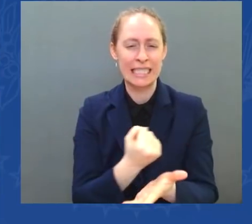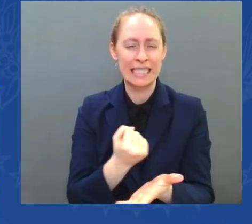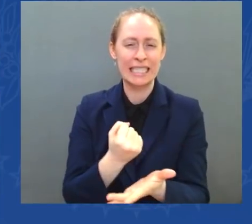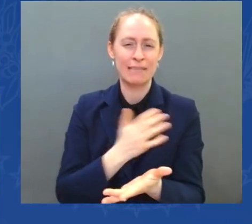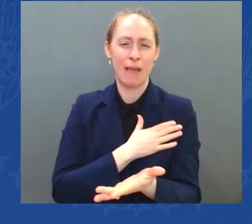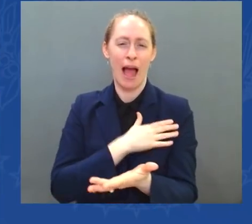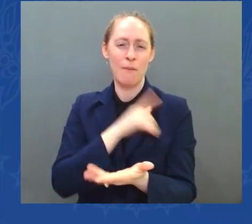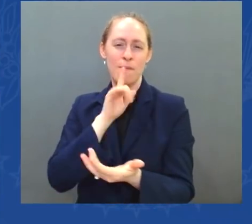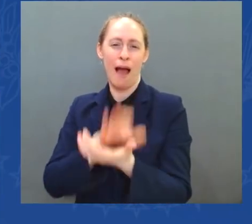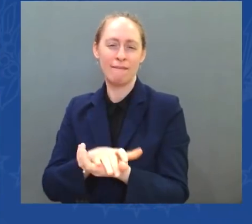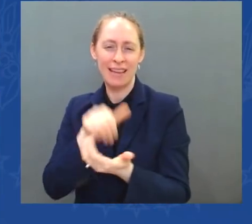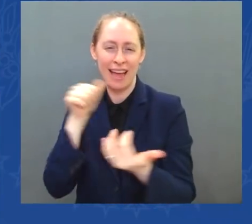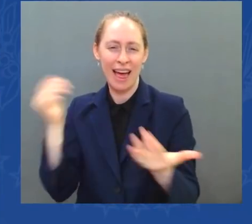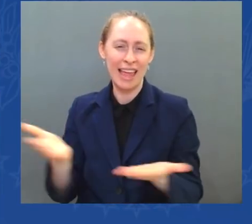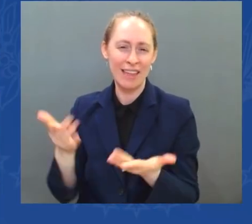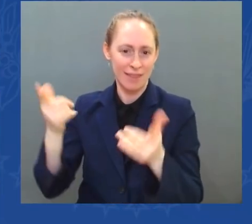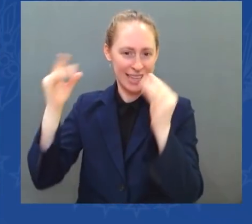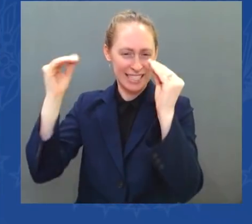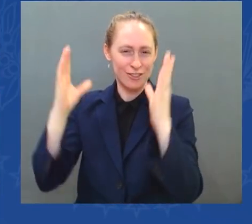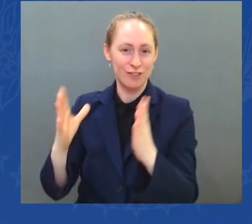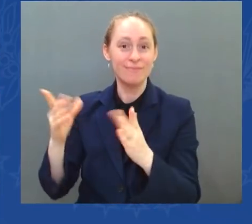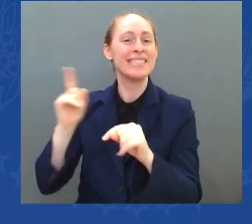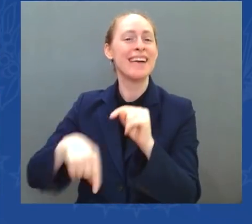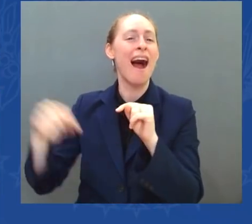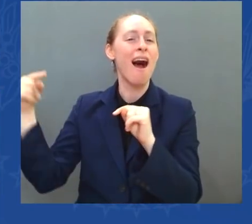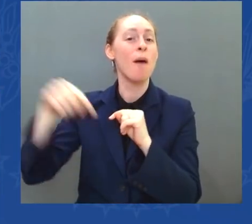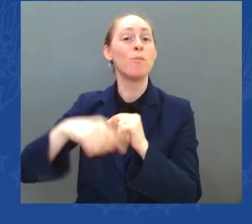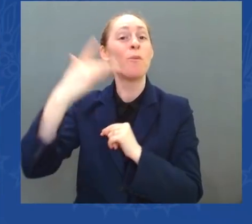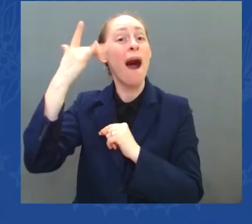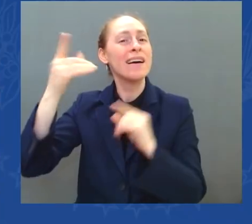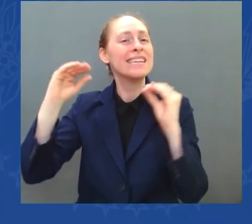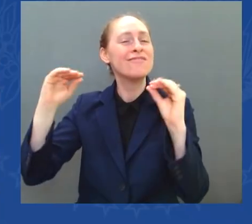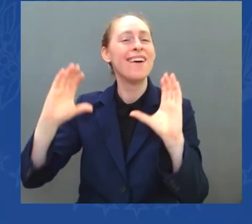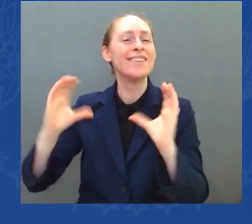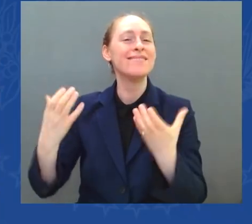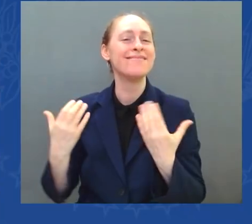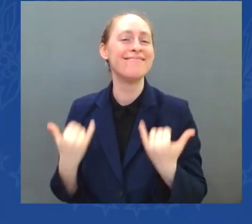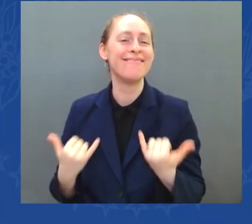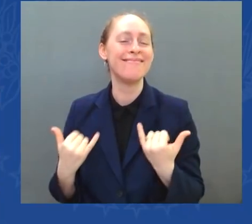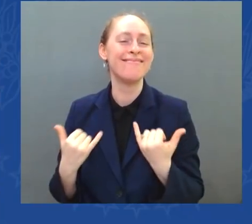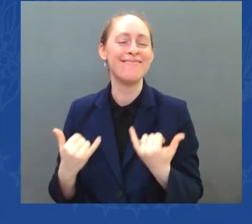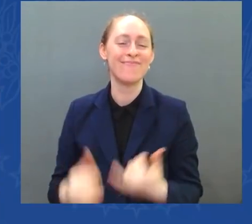to create and expand HBCU programs in high demand fields like cyber security,